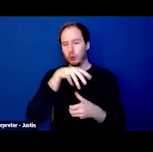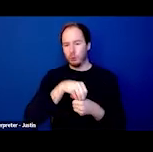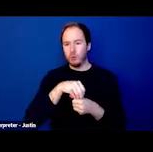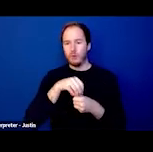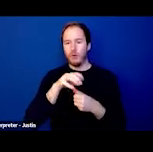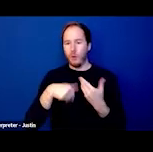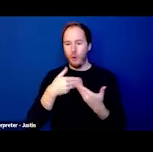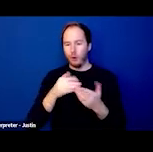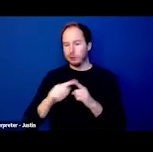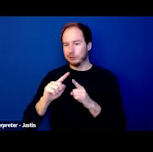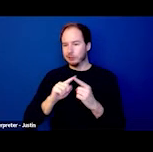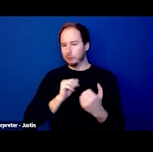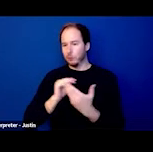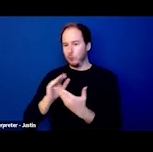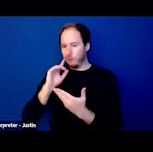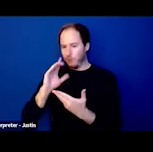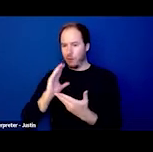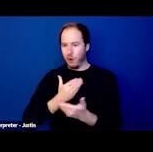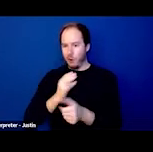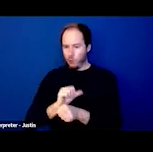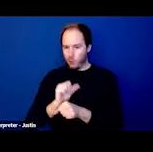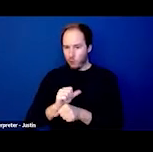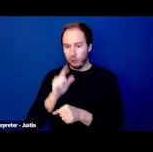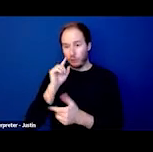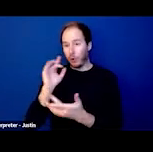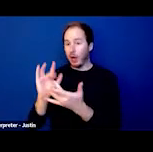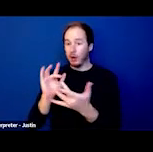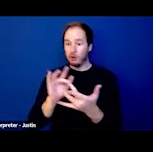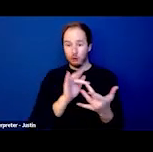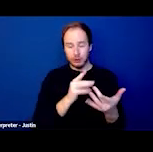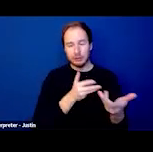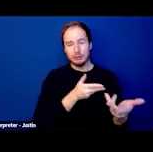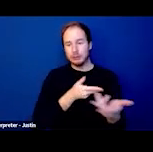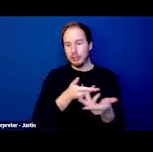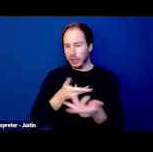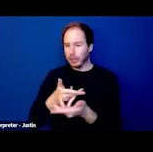that we're doing our work from outreach and engagement to providing treatment and referrals.